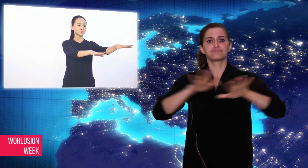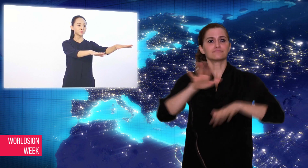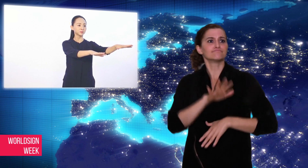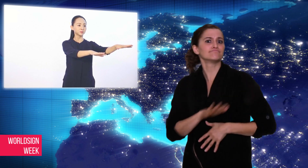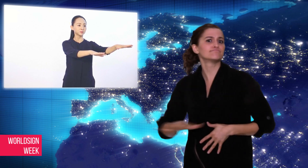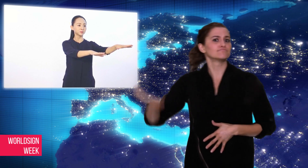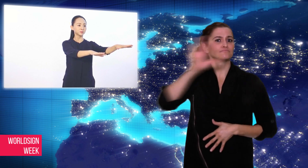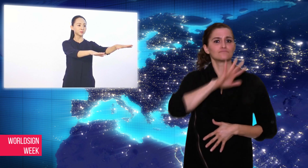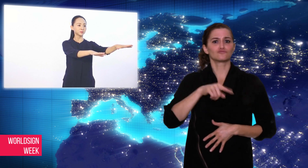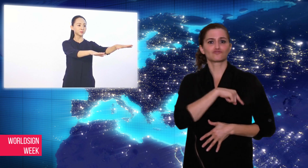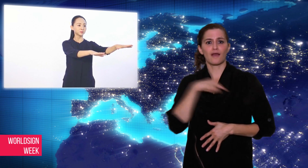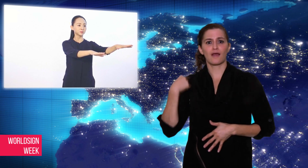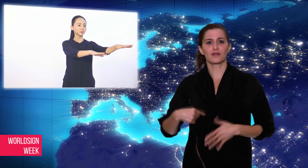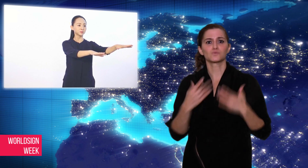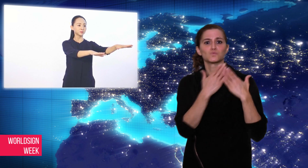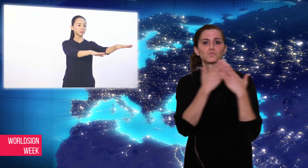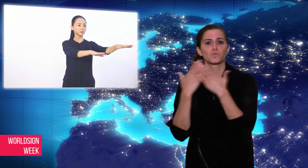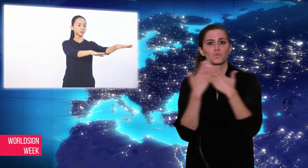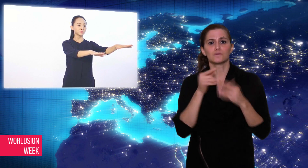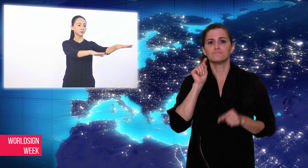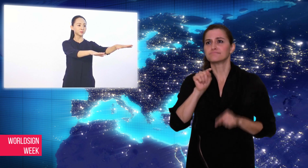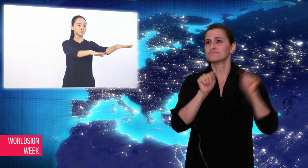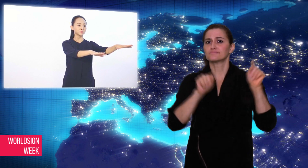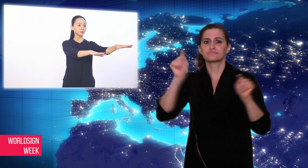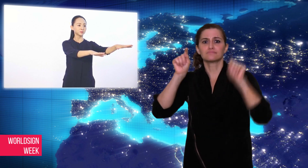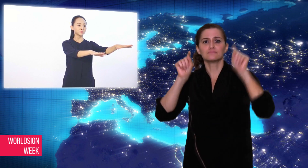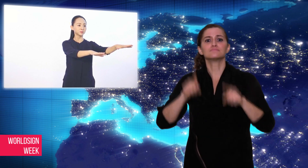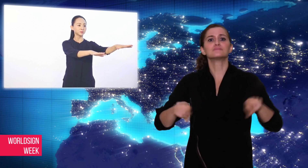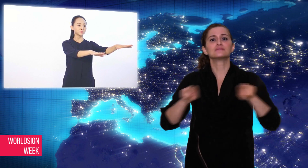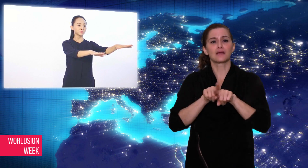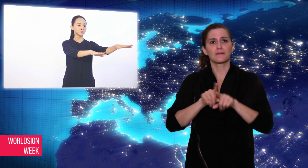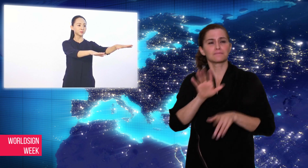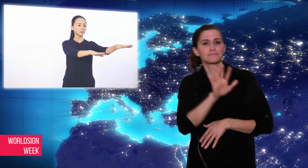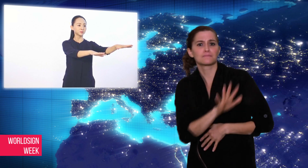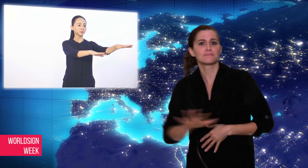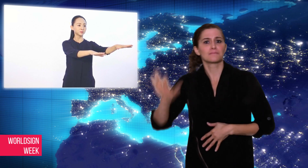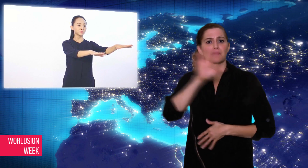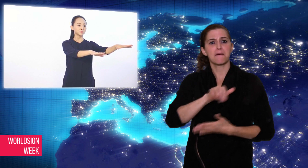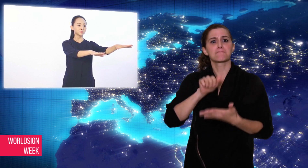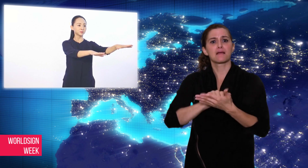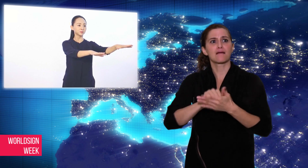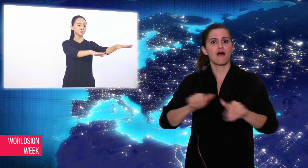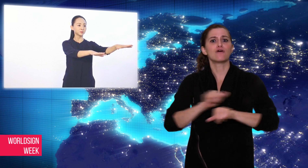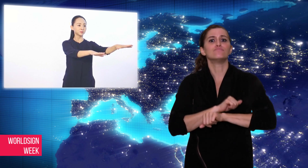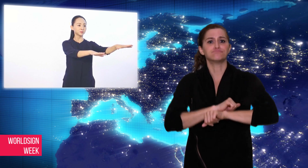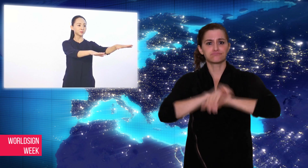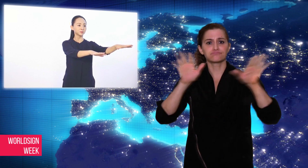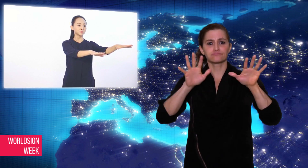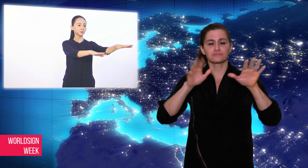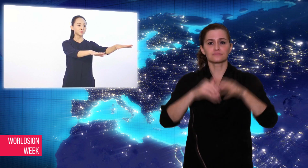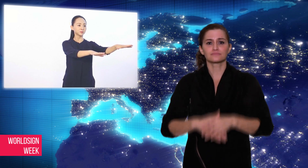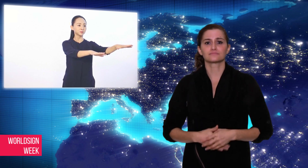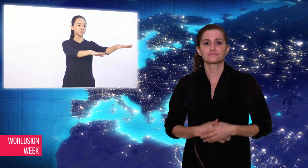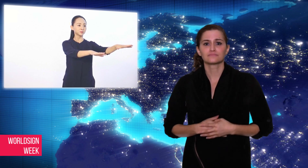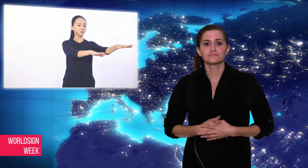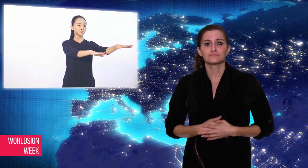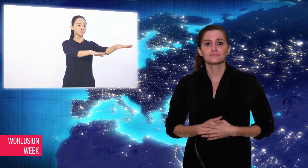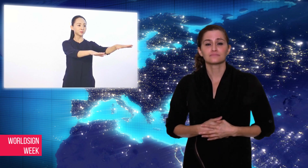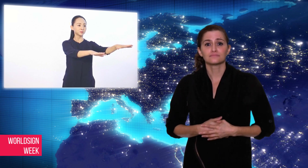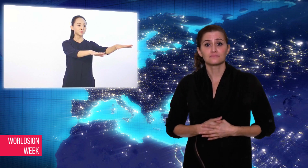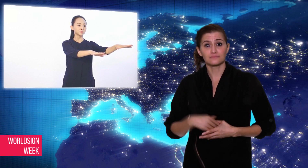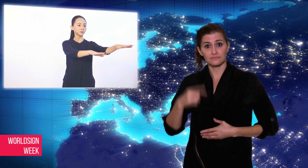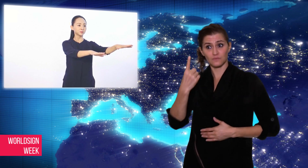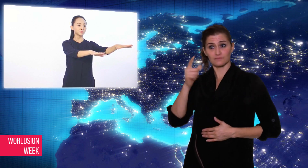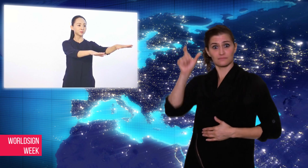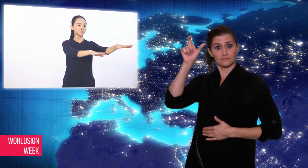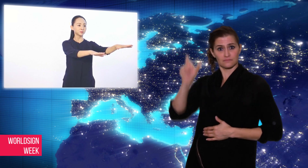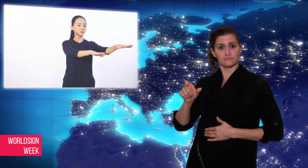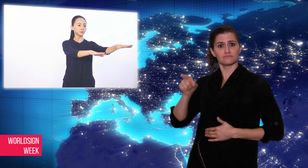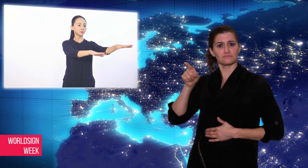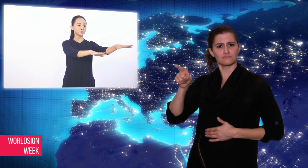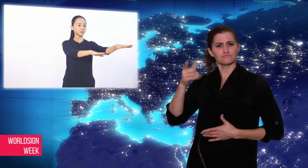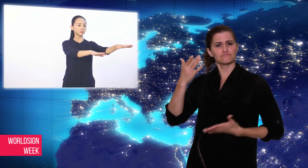system would be used in schools and